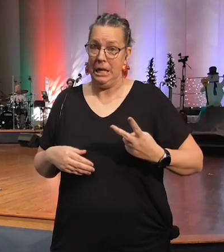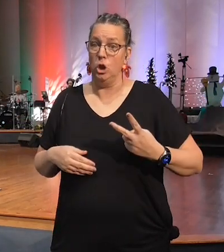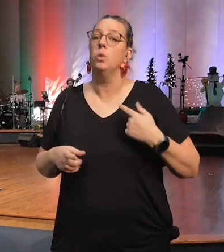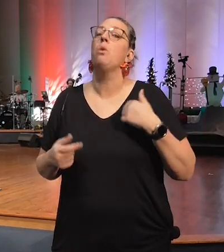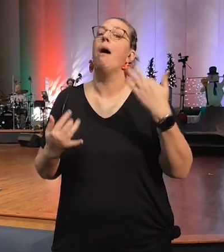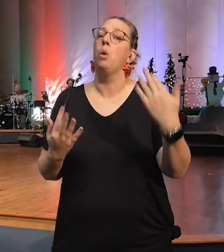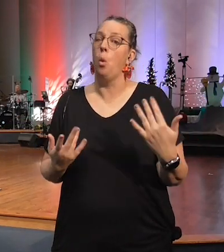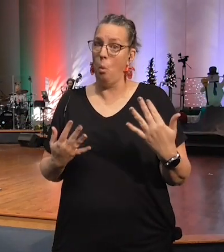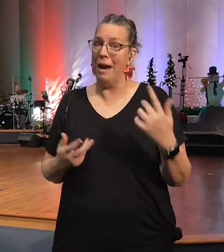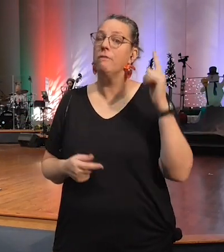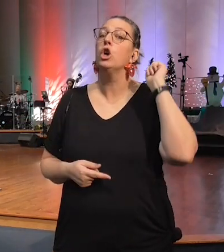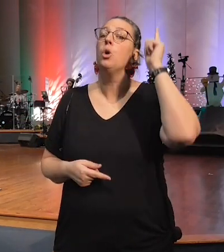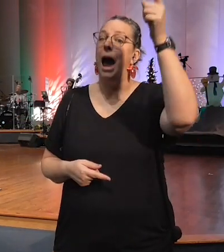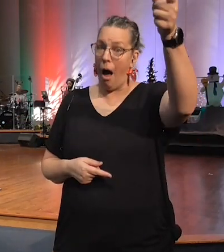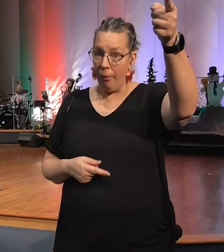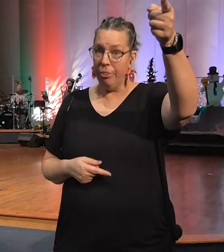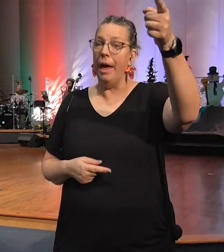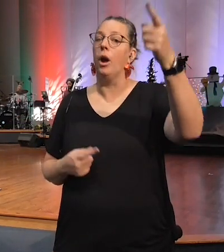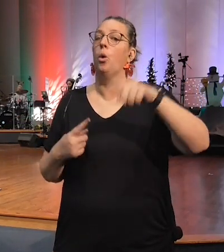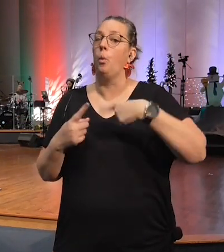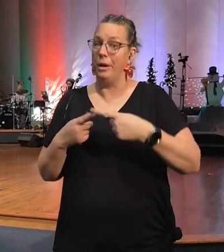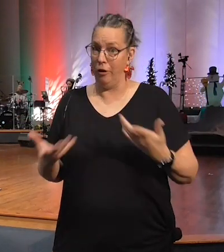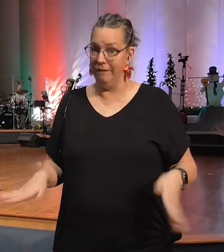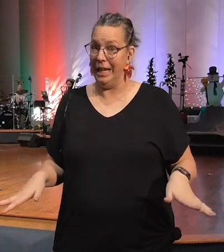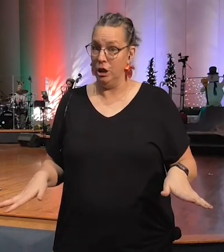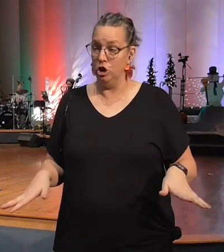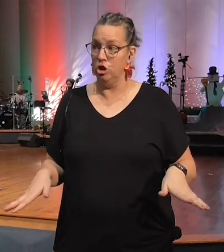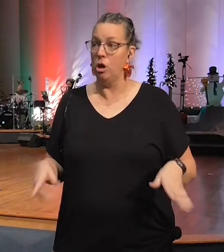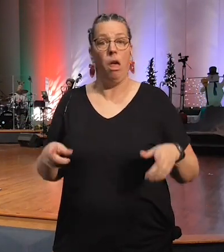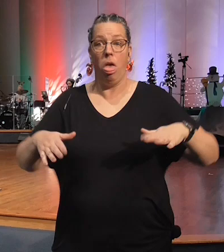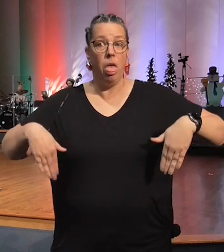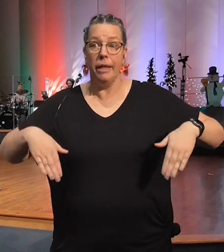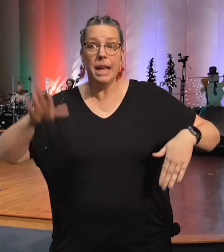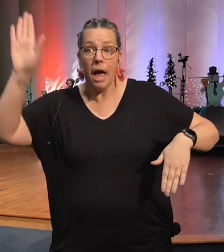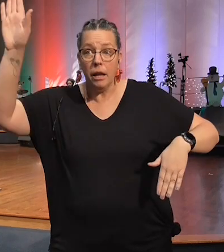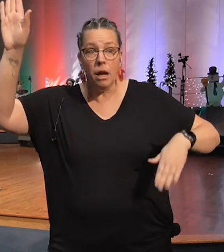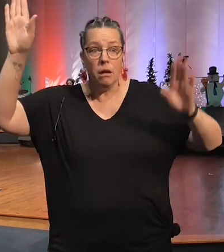but there's some of you I have not seen yet so I'll be waiting for you out there when